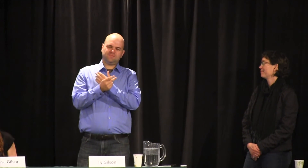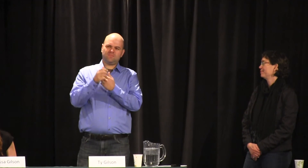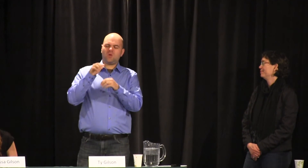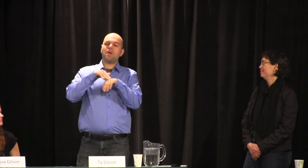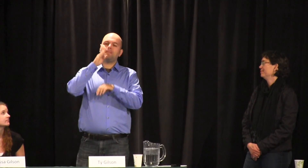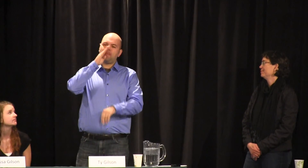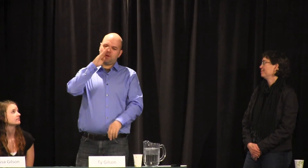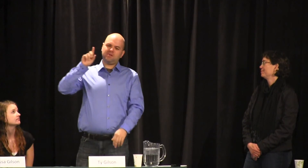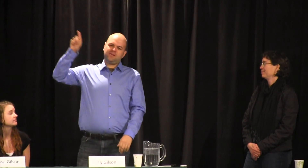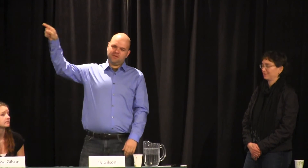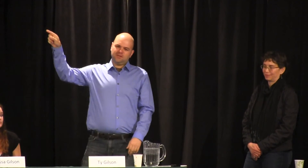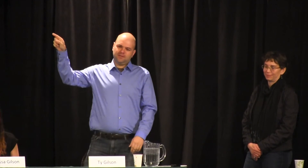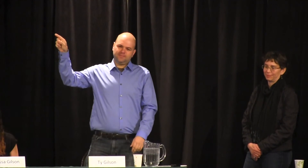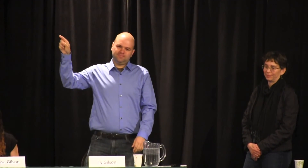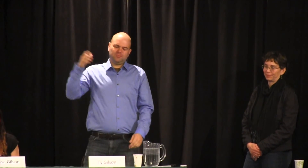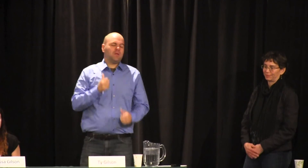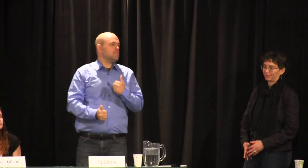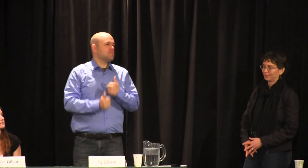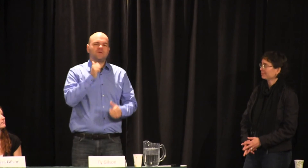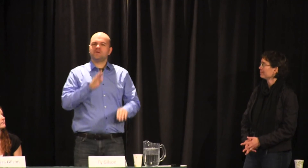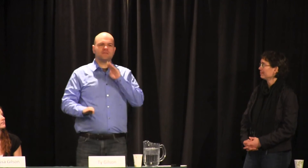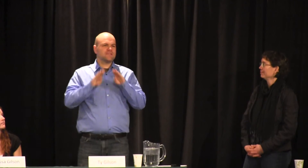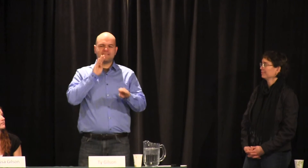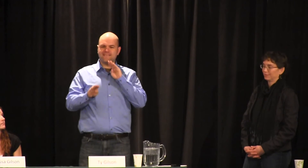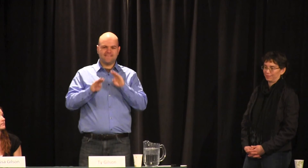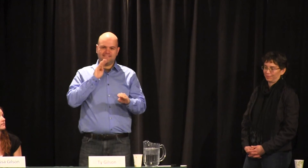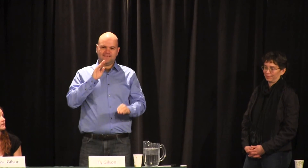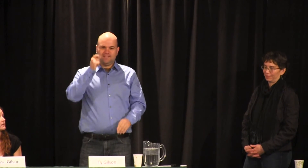was interpreting, lack of it, at Bemidji.